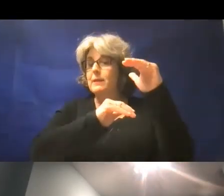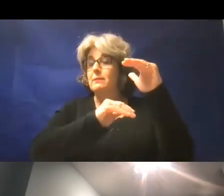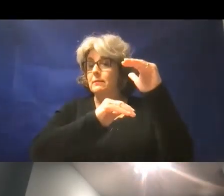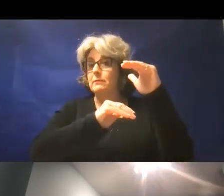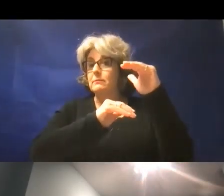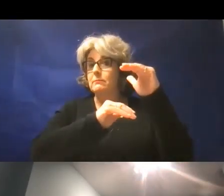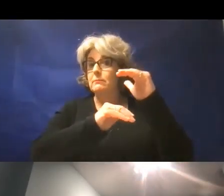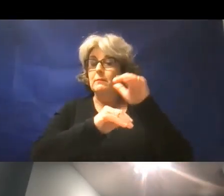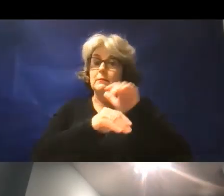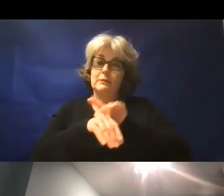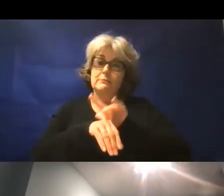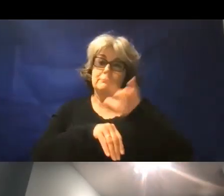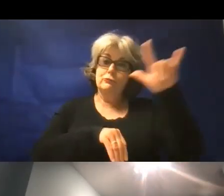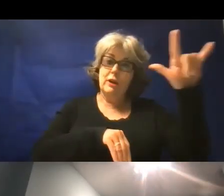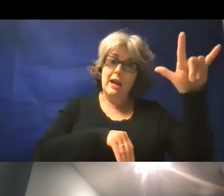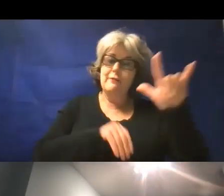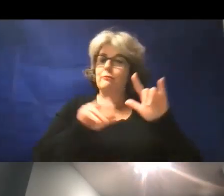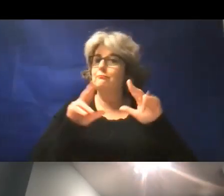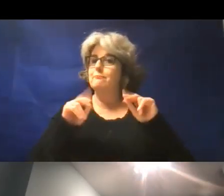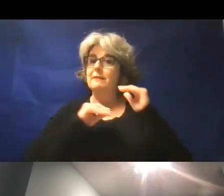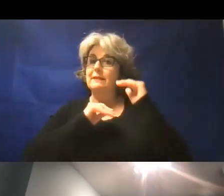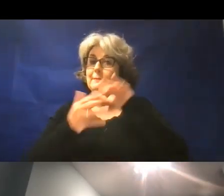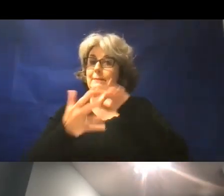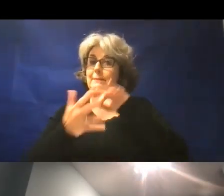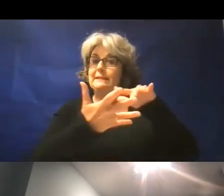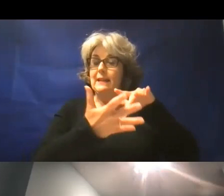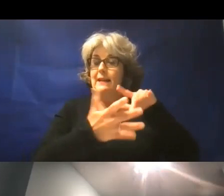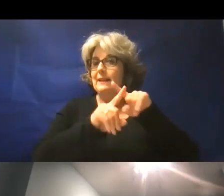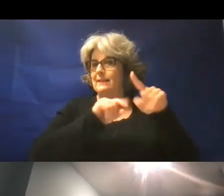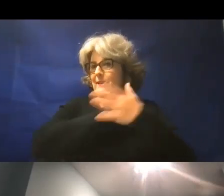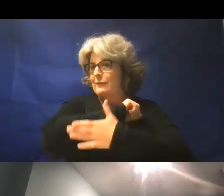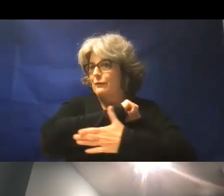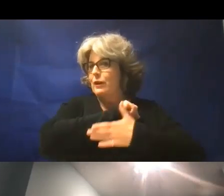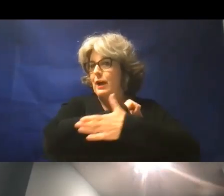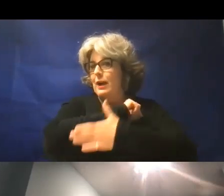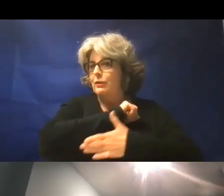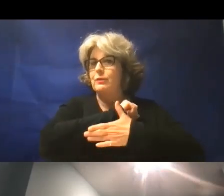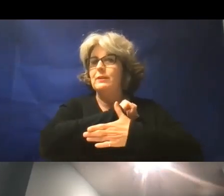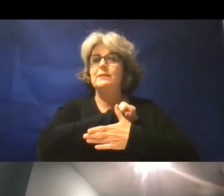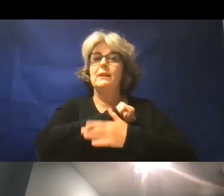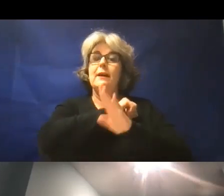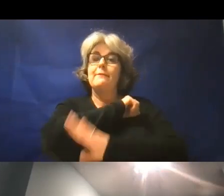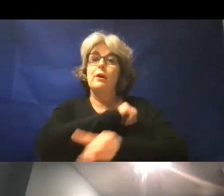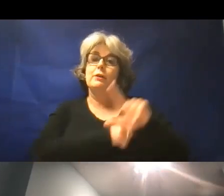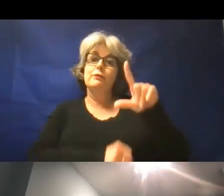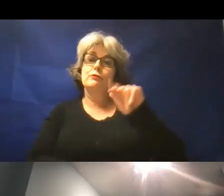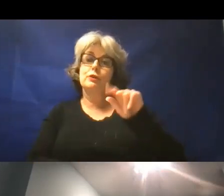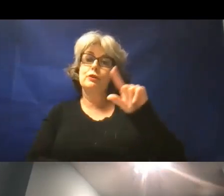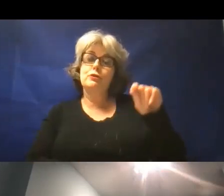last year we've had limited study abroad actually in Fall of 2020, Spring of 2021 and we're planning